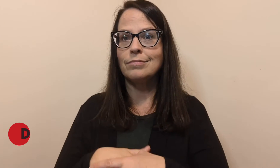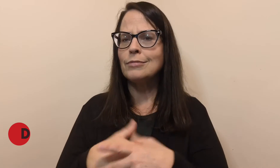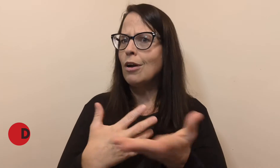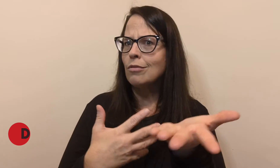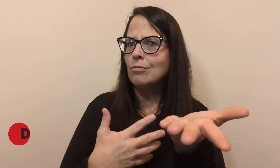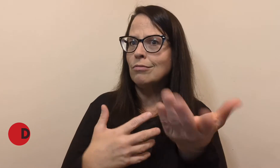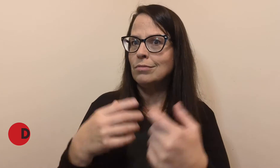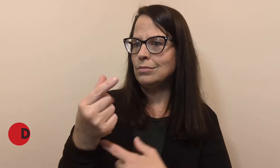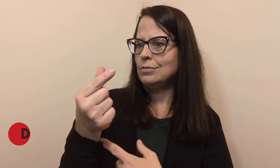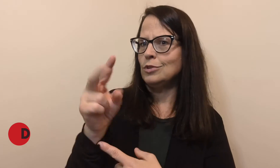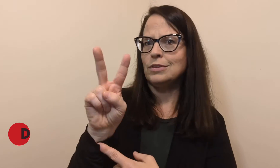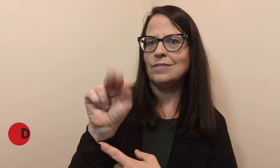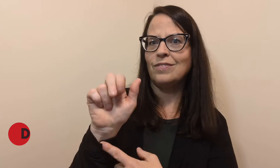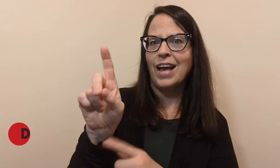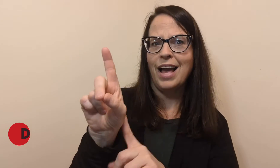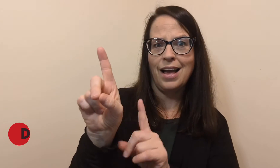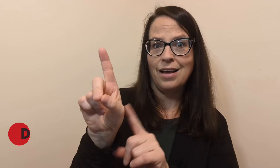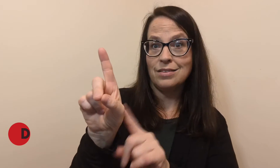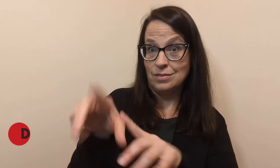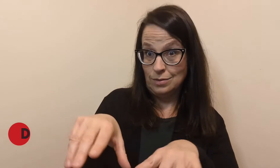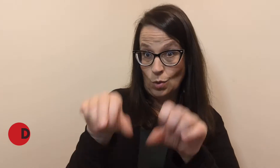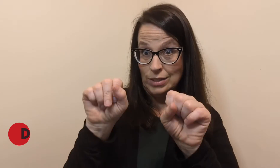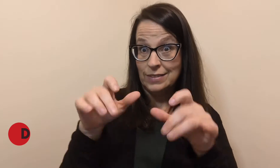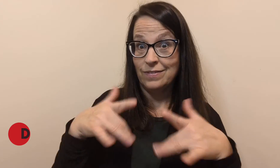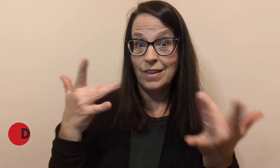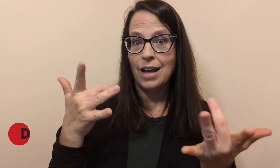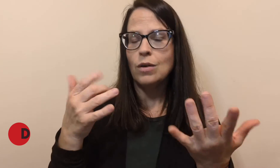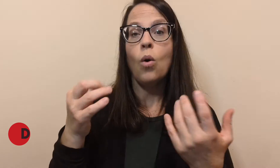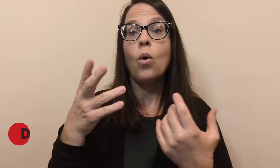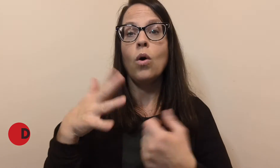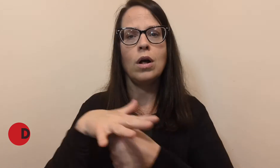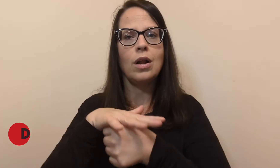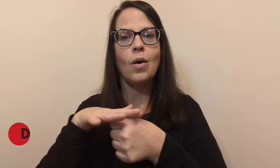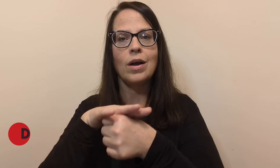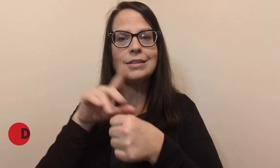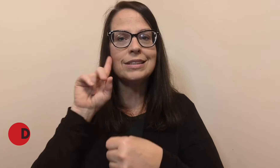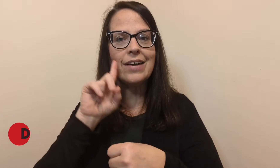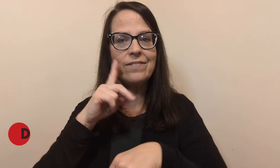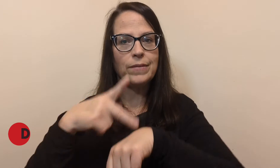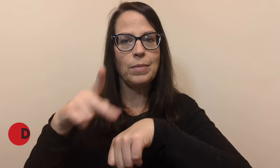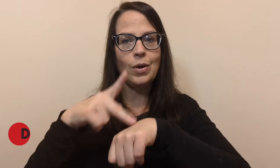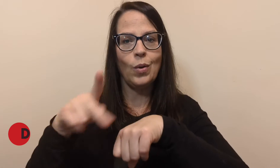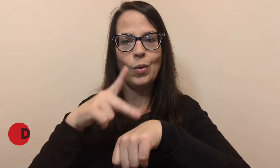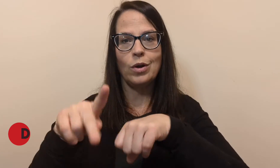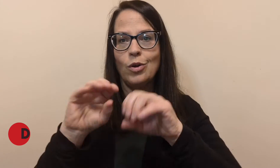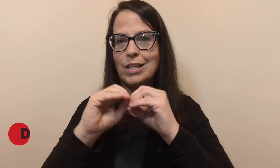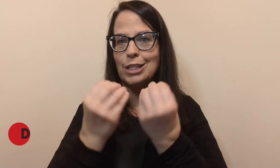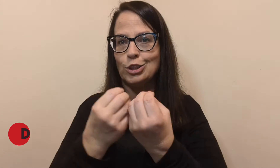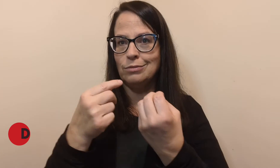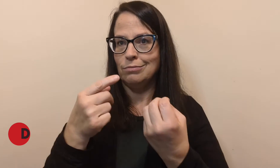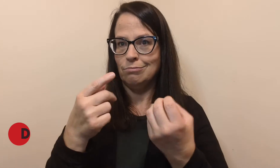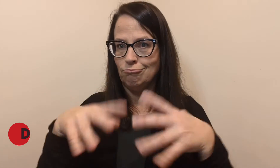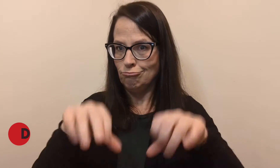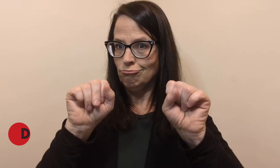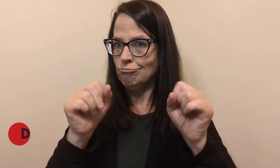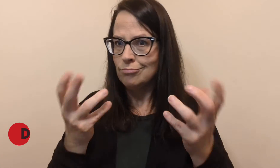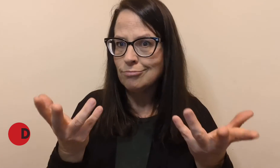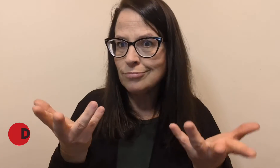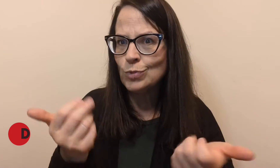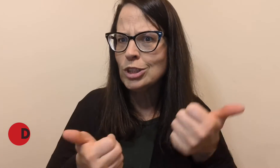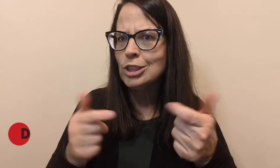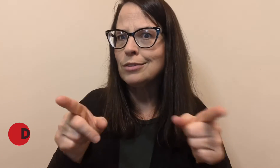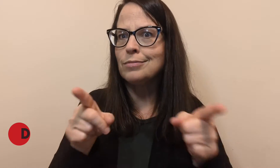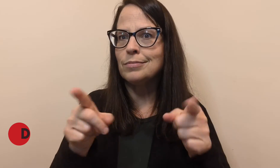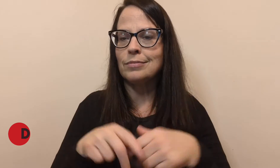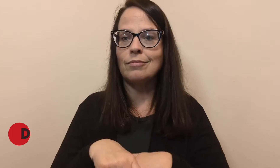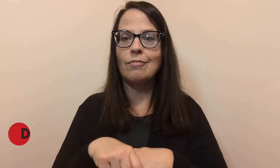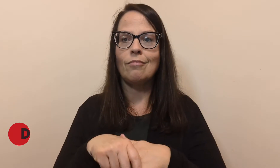Is GVAD hosting this event or is a local Deaf Filipino organization doing it?